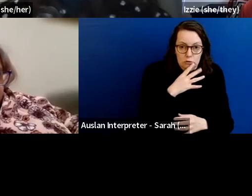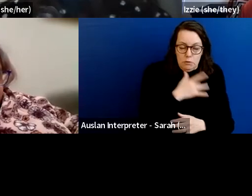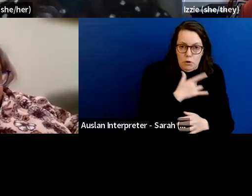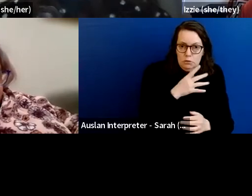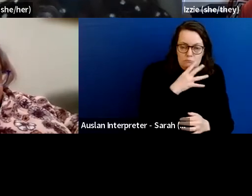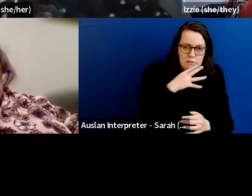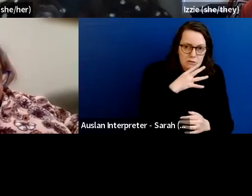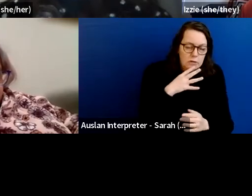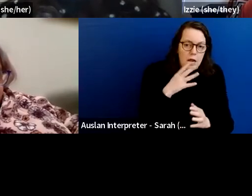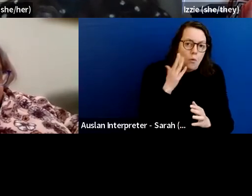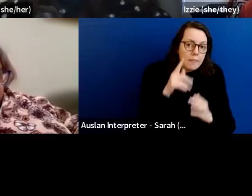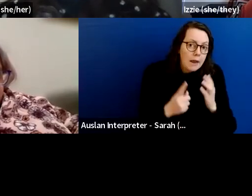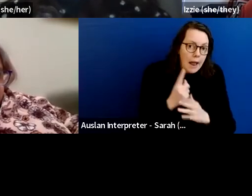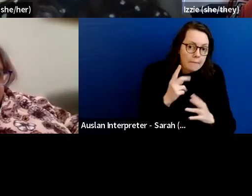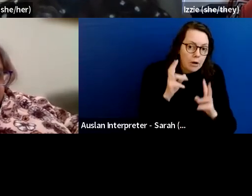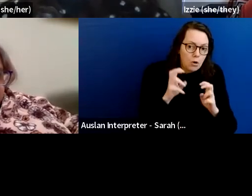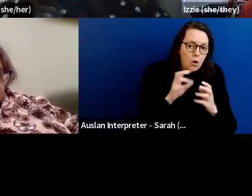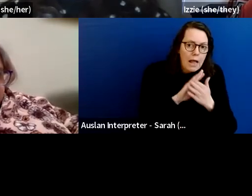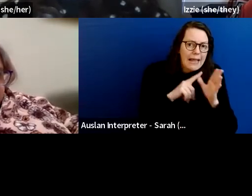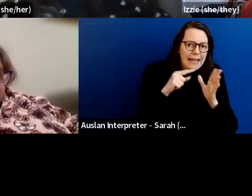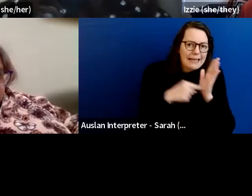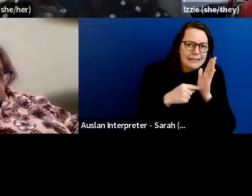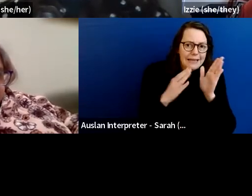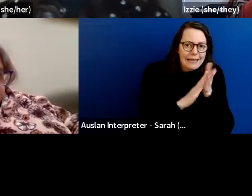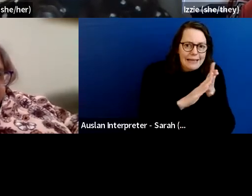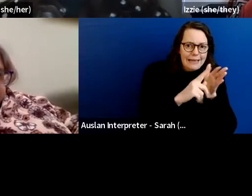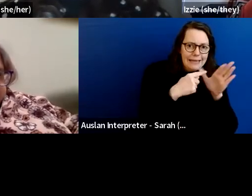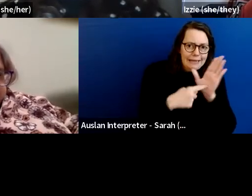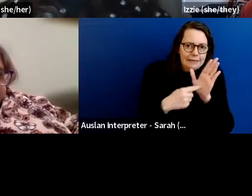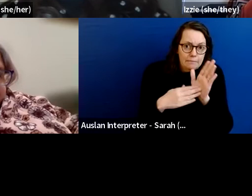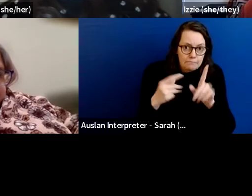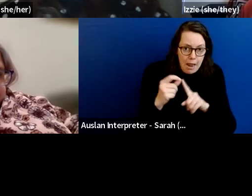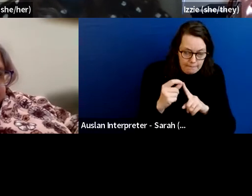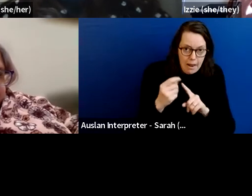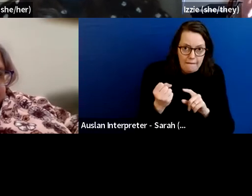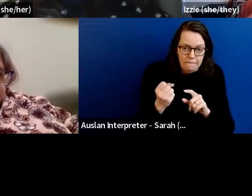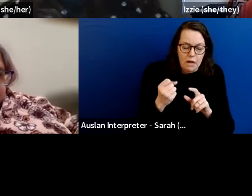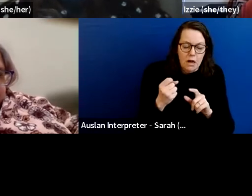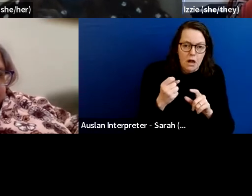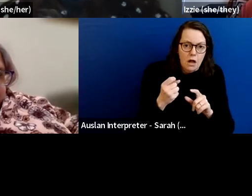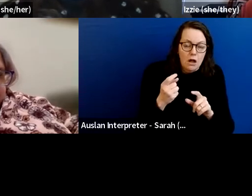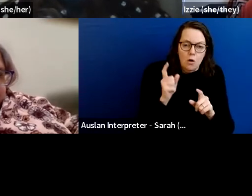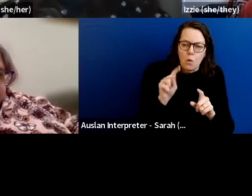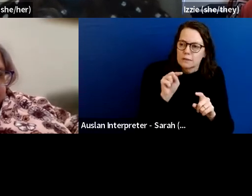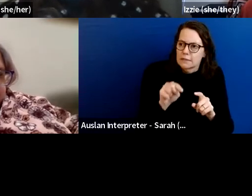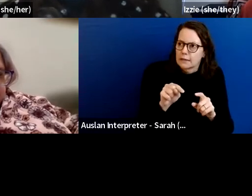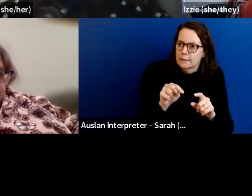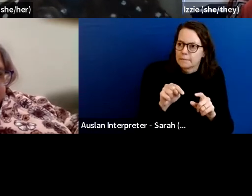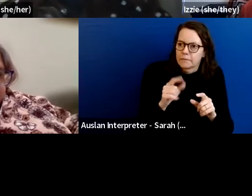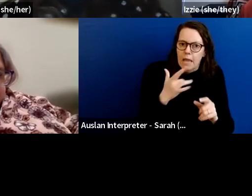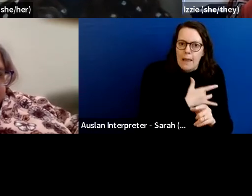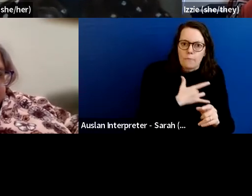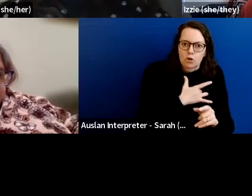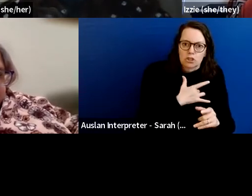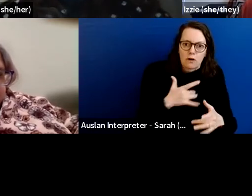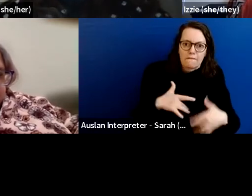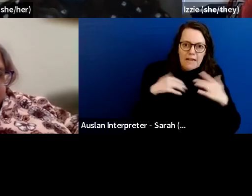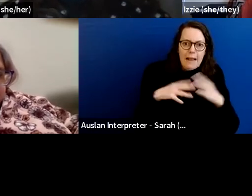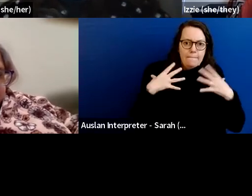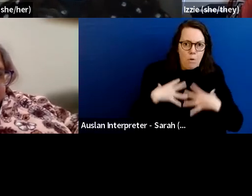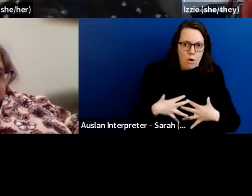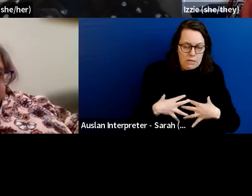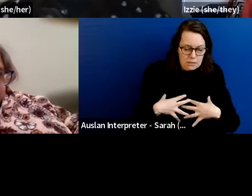So in those cases, there's these things called heat maps, And what was done was there was research done to show where different emotions have felt in the body.